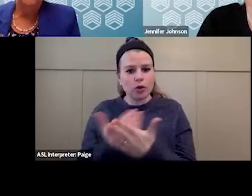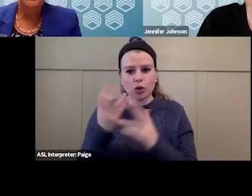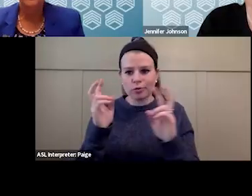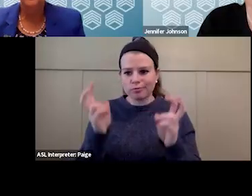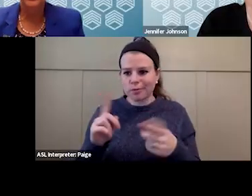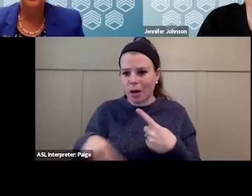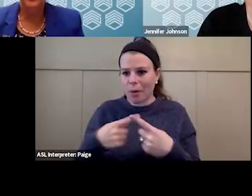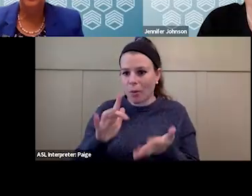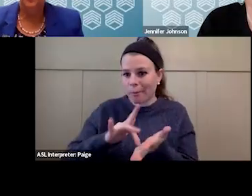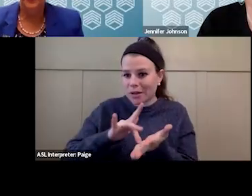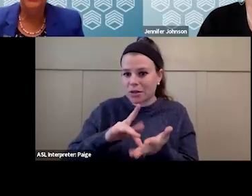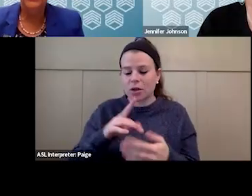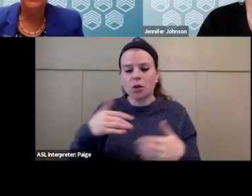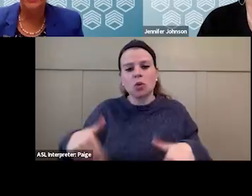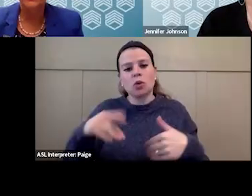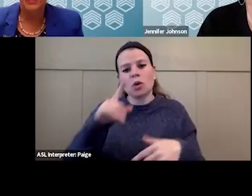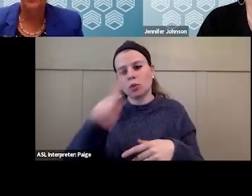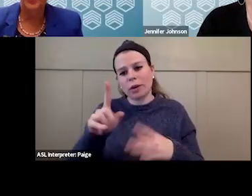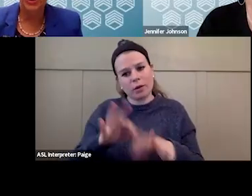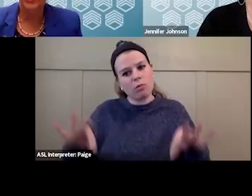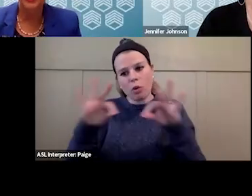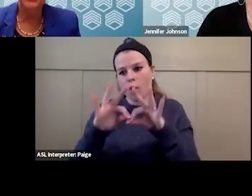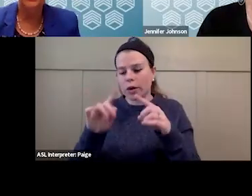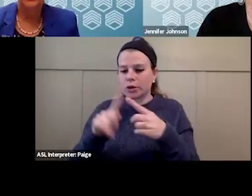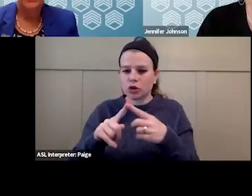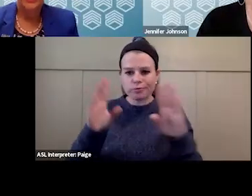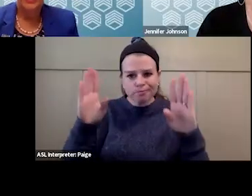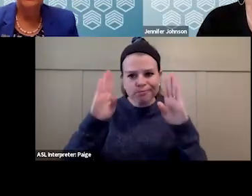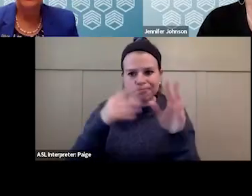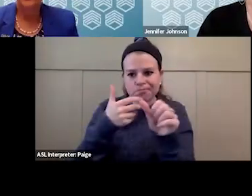Um, so it's really, really important to stay on top of changes and